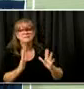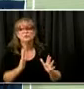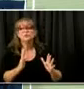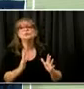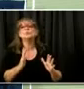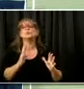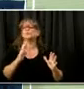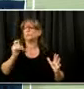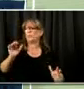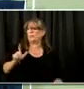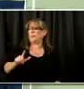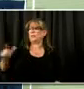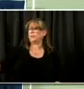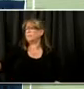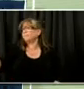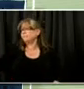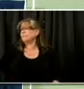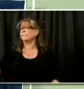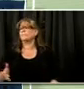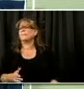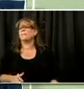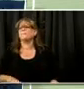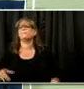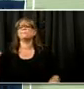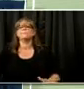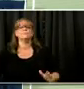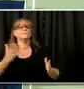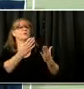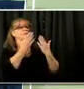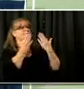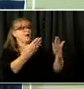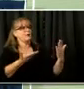come speak today and you're correct i do feel very passionately about this issue i'm going to